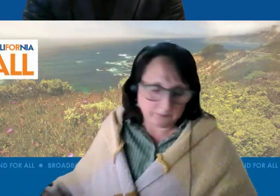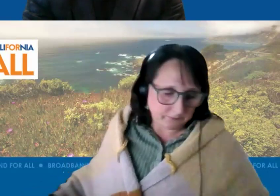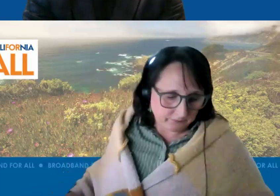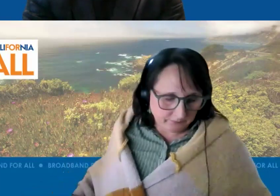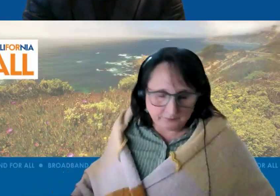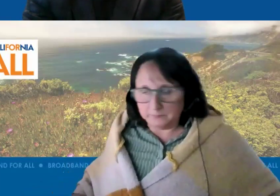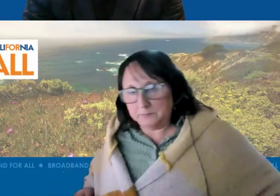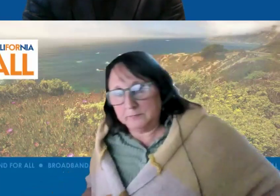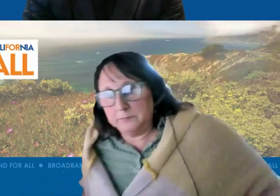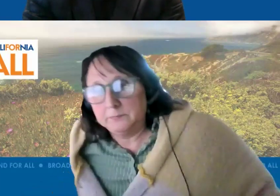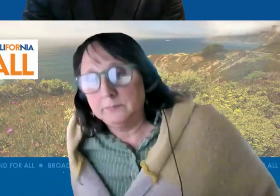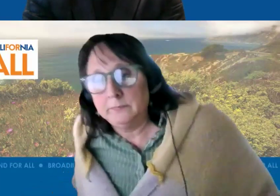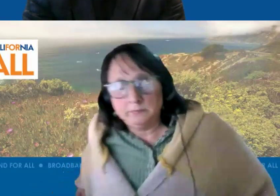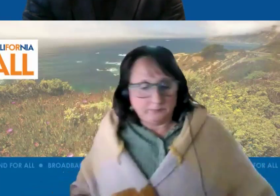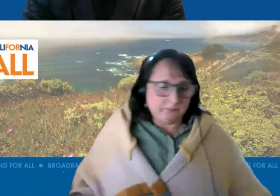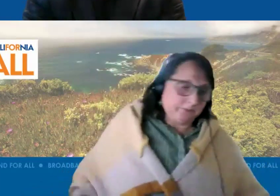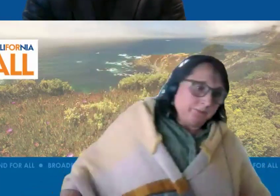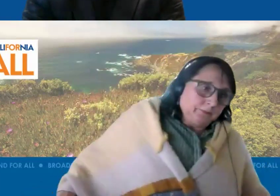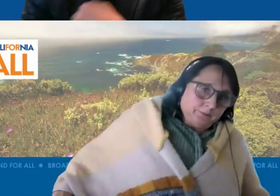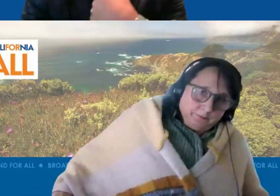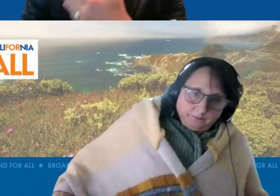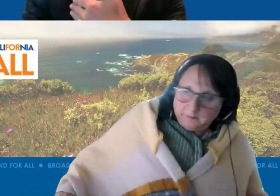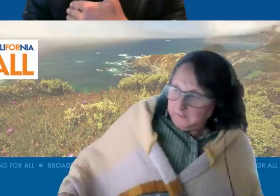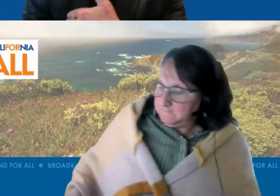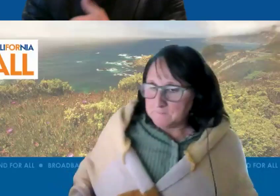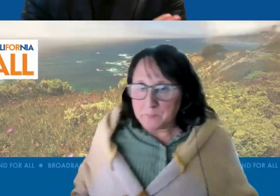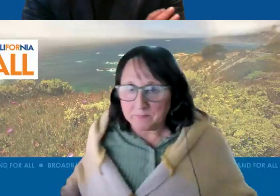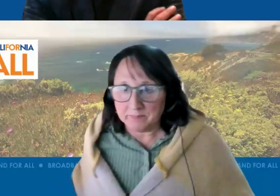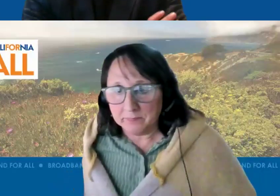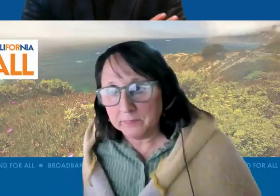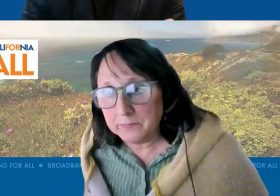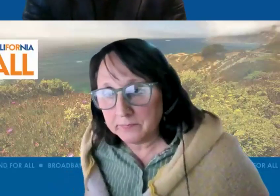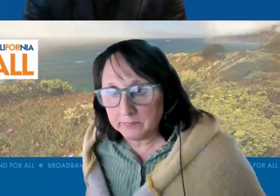the Broadband Equity Access and Deployment program. The CDT Works very closely with